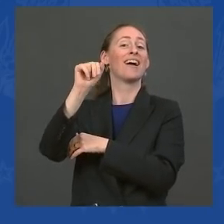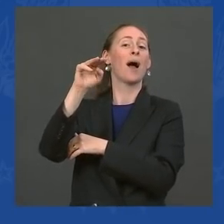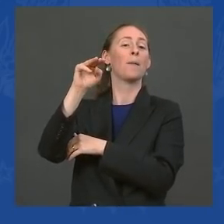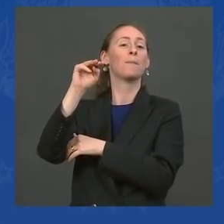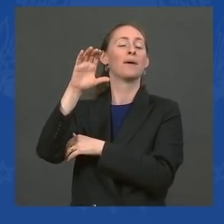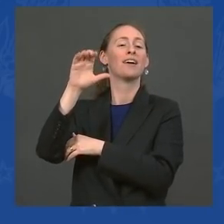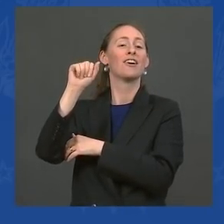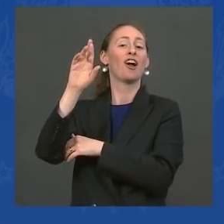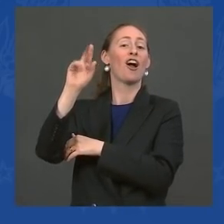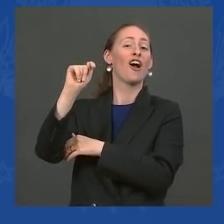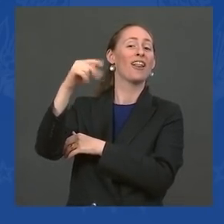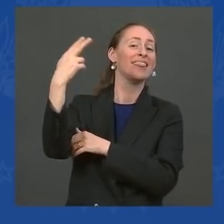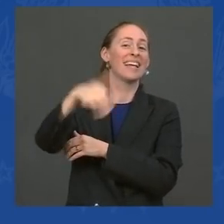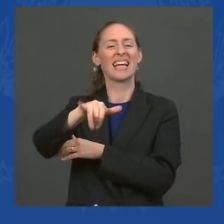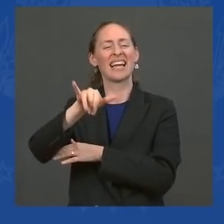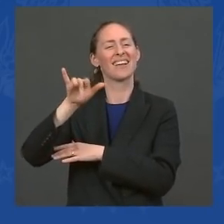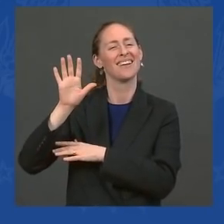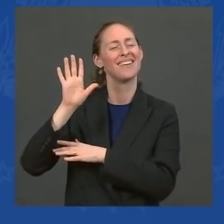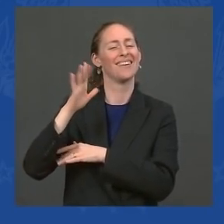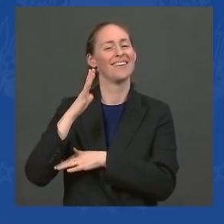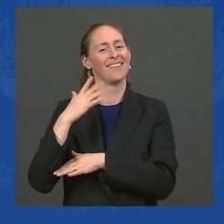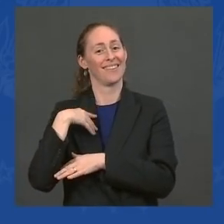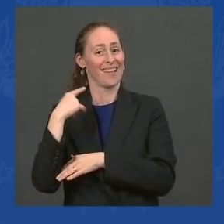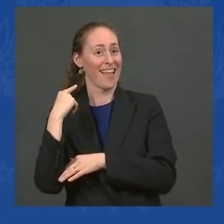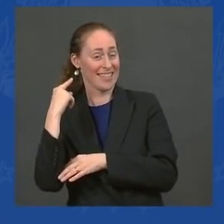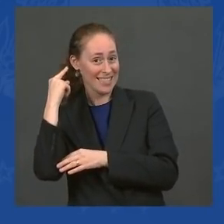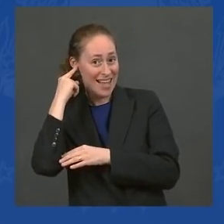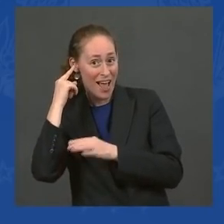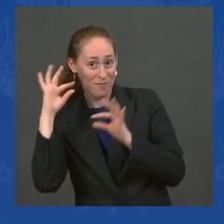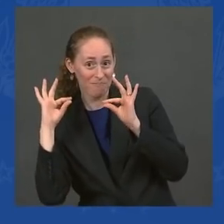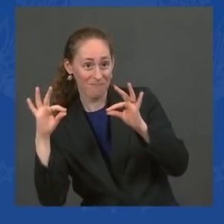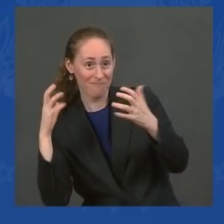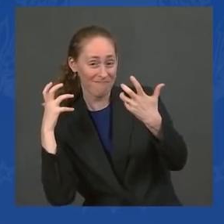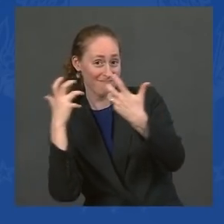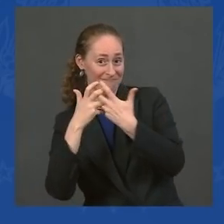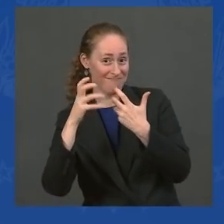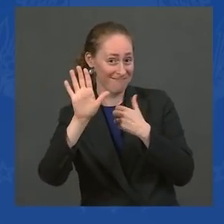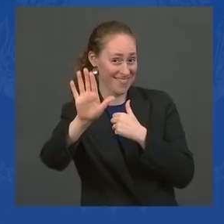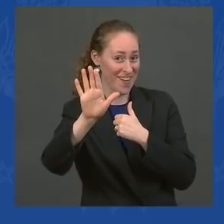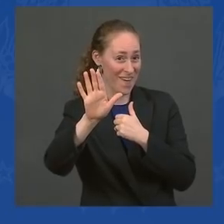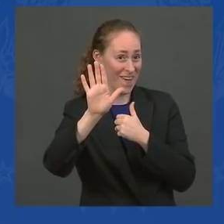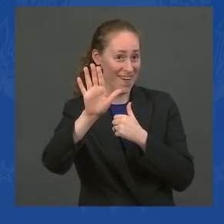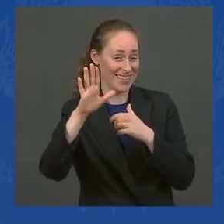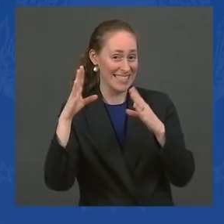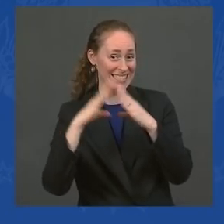If you need any translation, talk to me after. Gina, you're the best. You're the best.